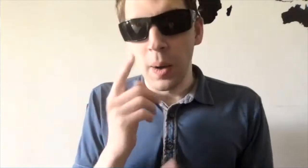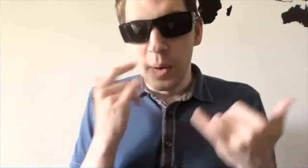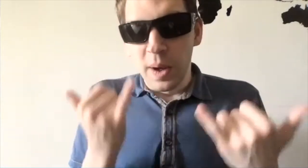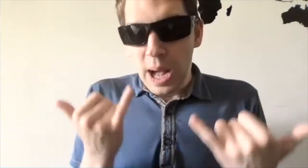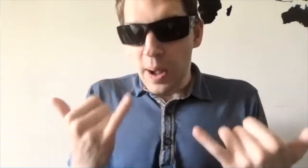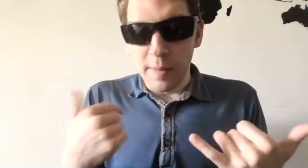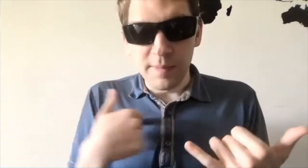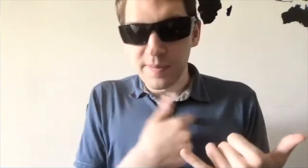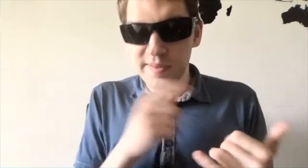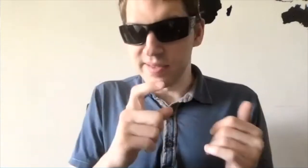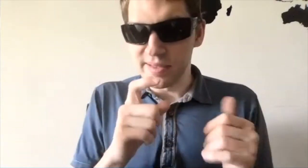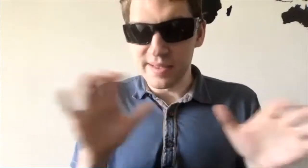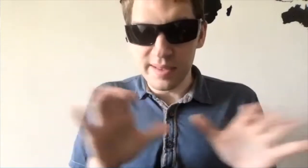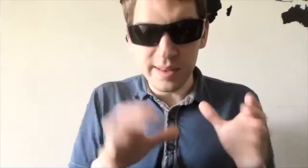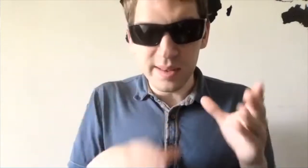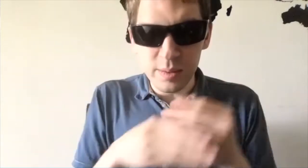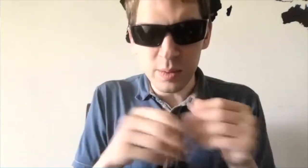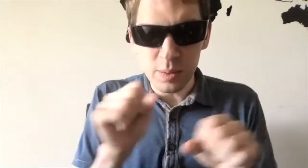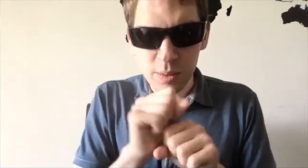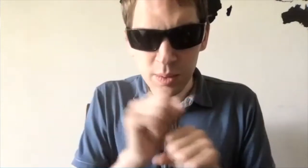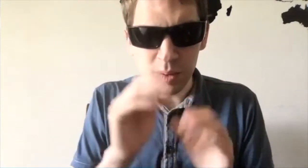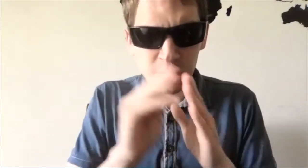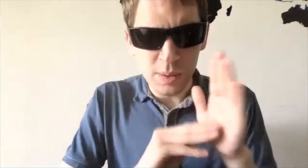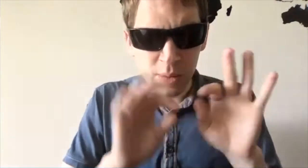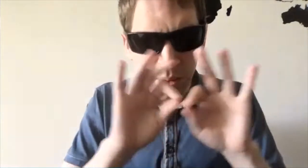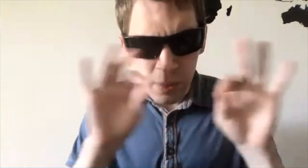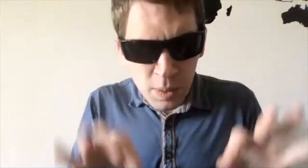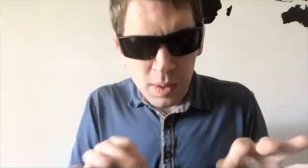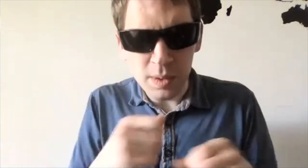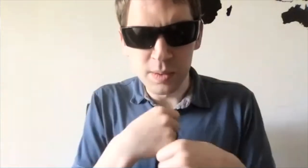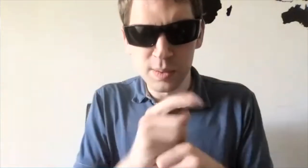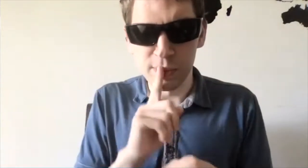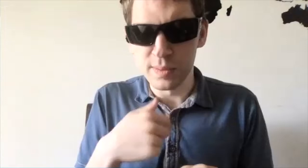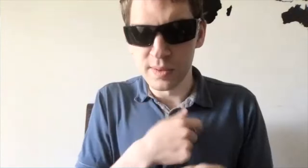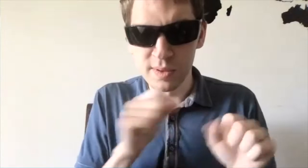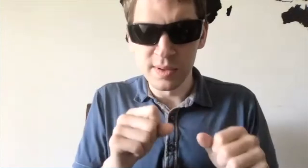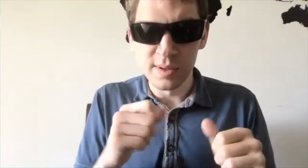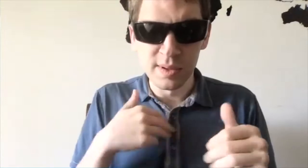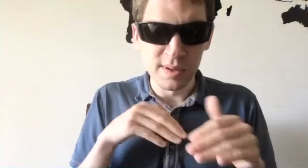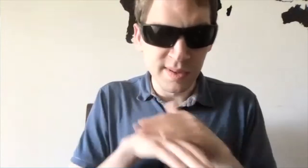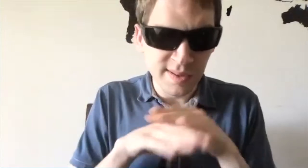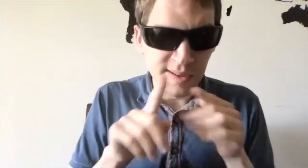(Jason) Yeah so for now it's added paperwork, it's added forms for us to get what